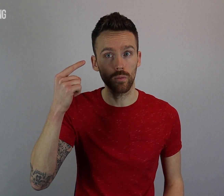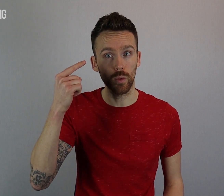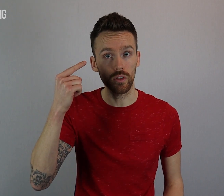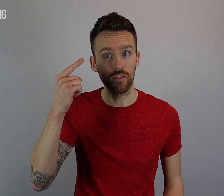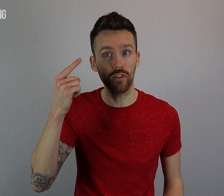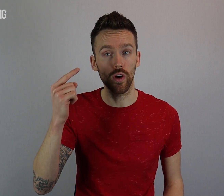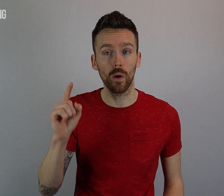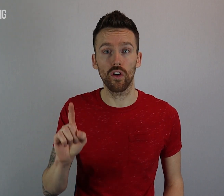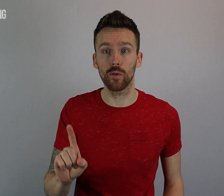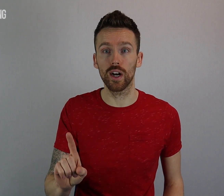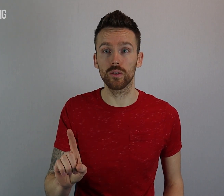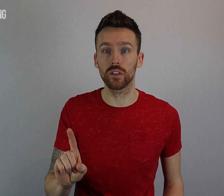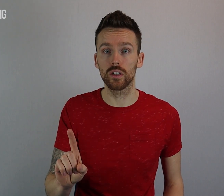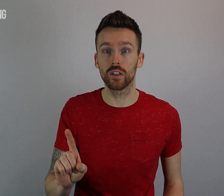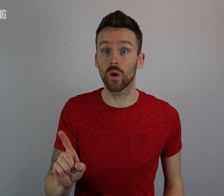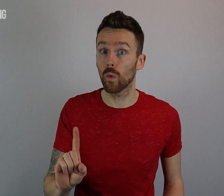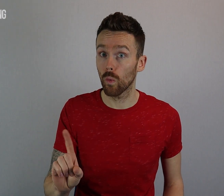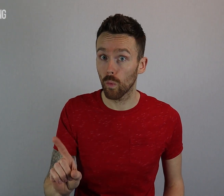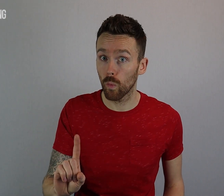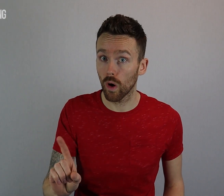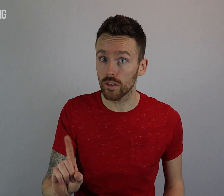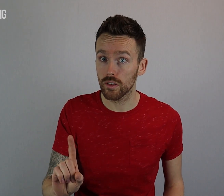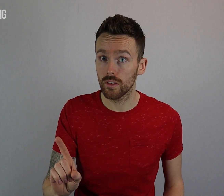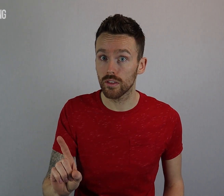we want to furrow our eyebrows. What.